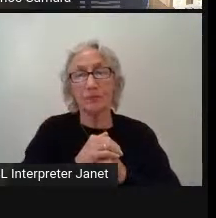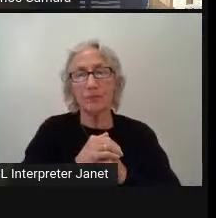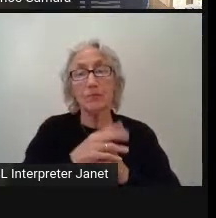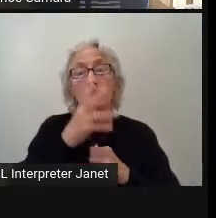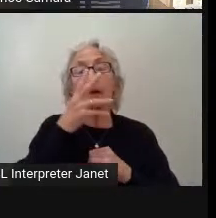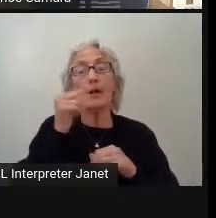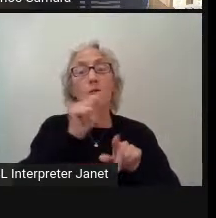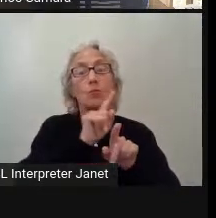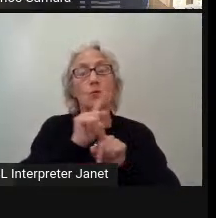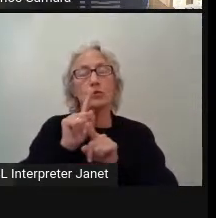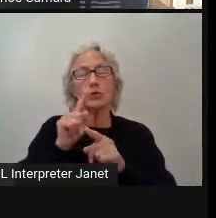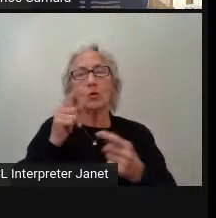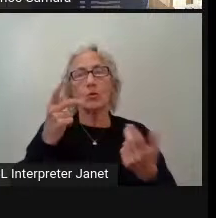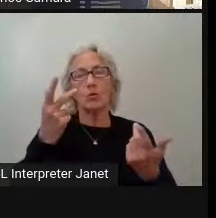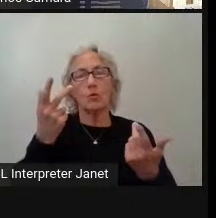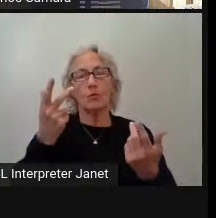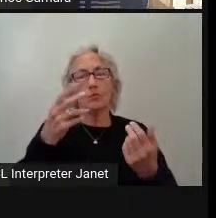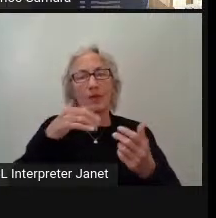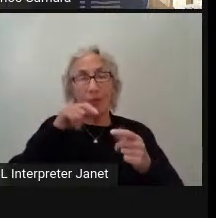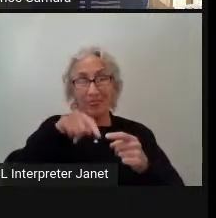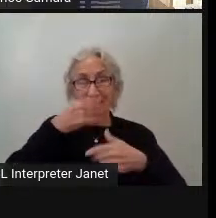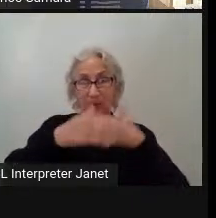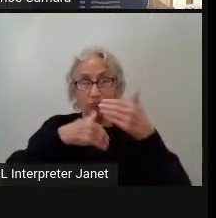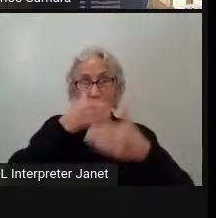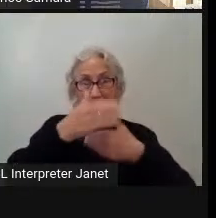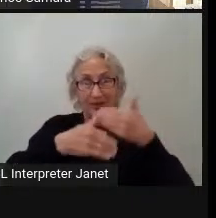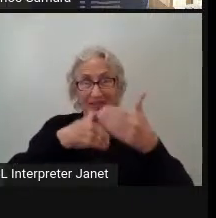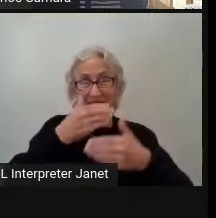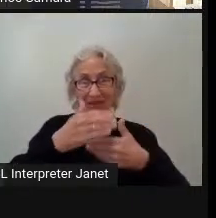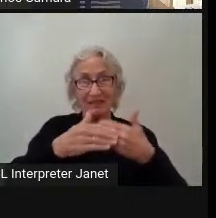we made a different template in different themes. We made lots of changes.